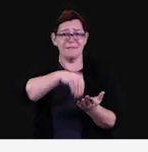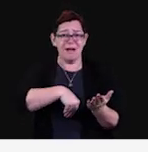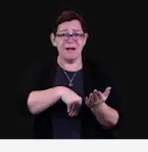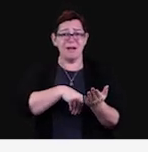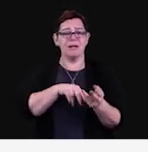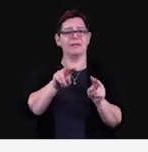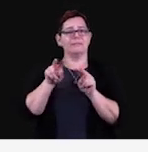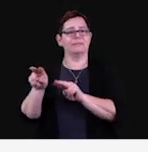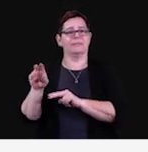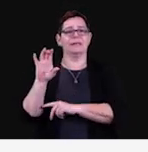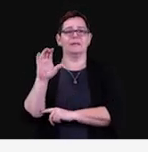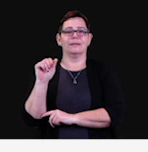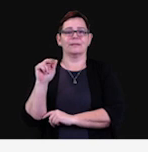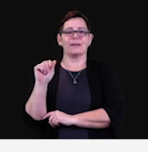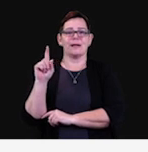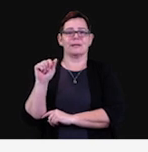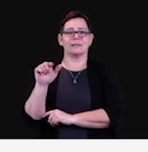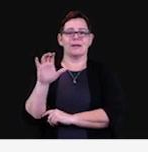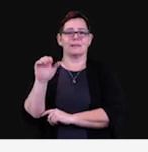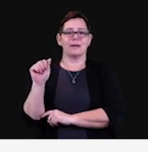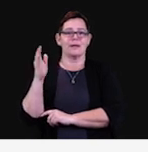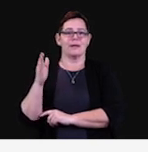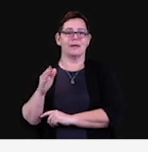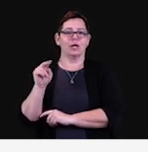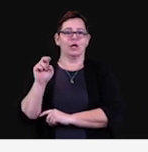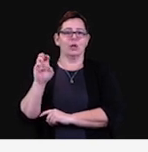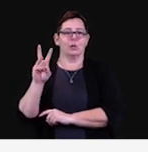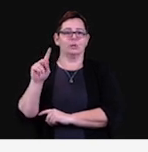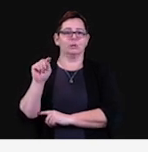visit canada.ca/newtocanada.